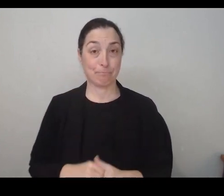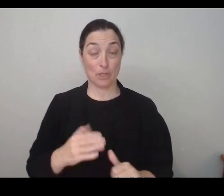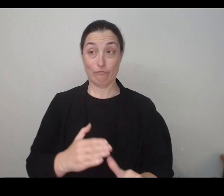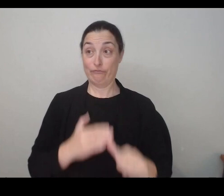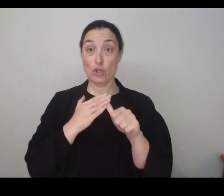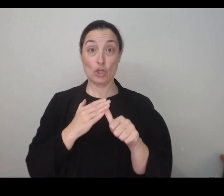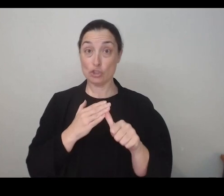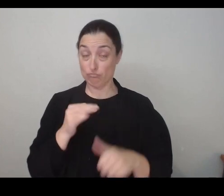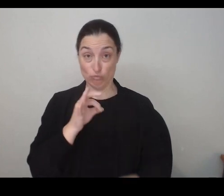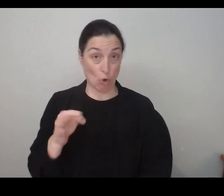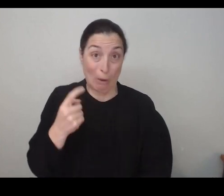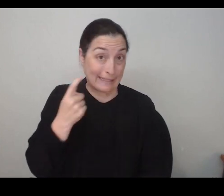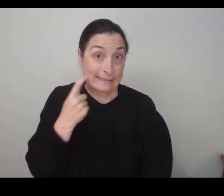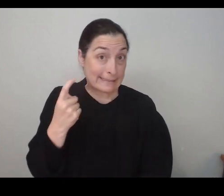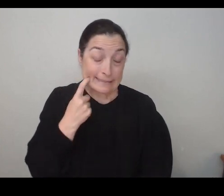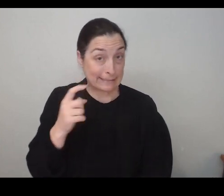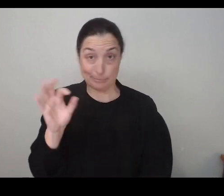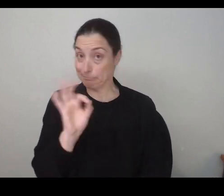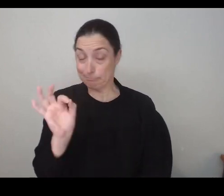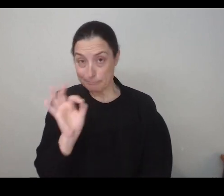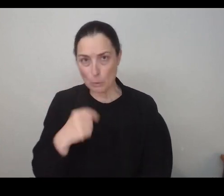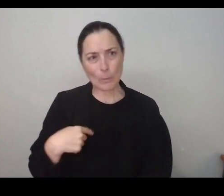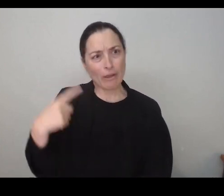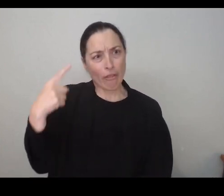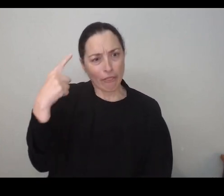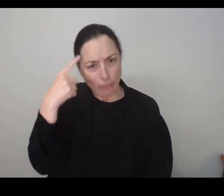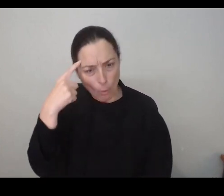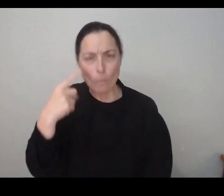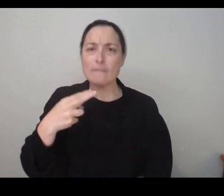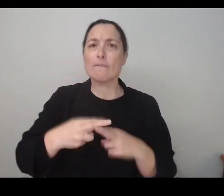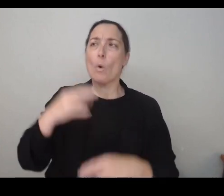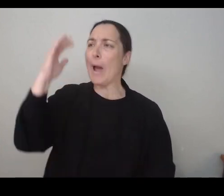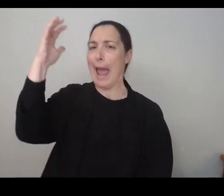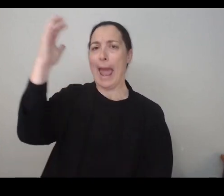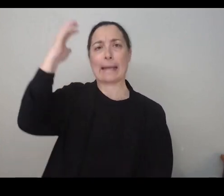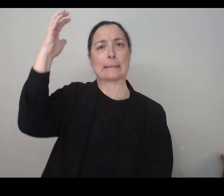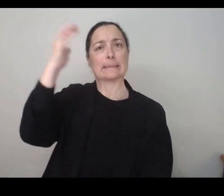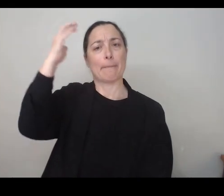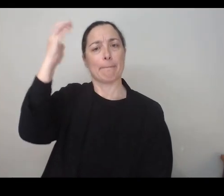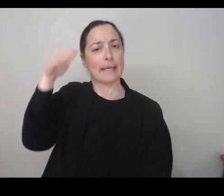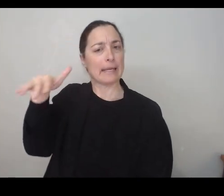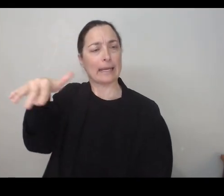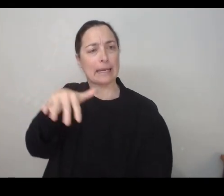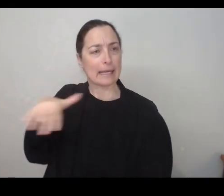I have to say, because we started before the pandemia, we started with the Russian loans,